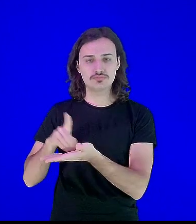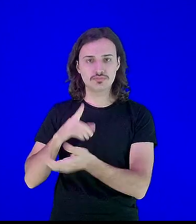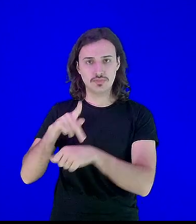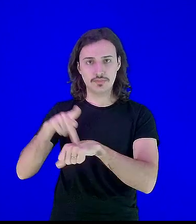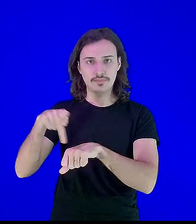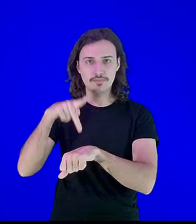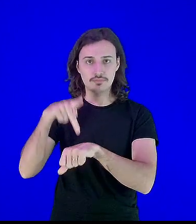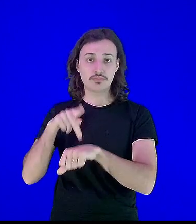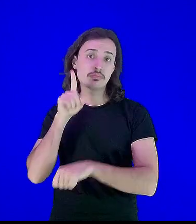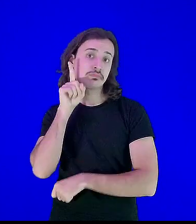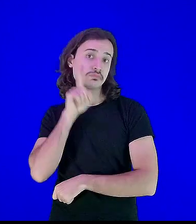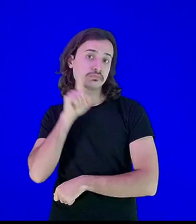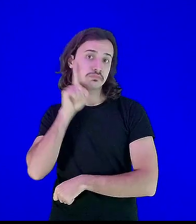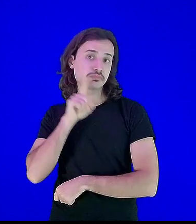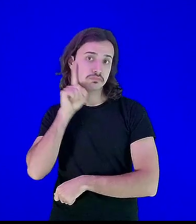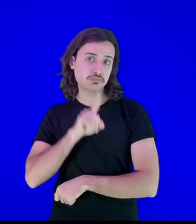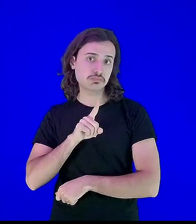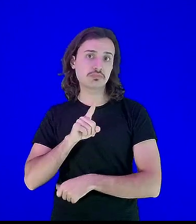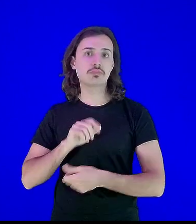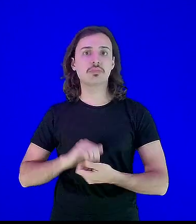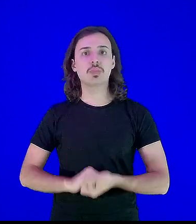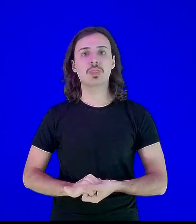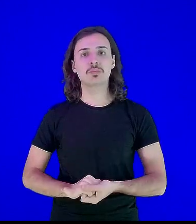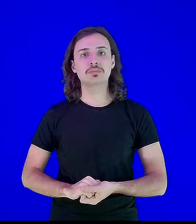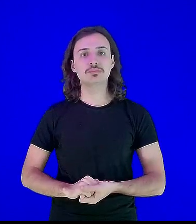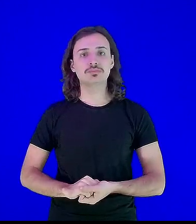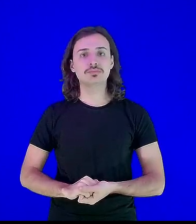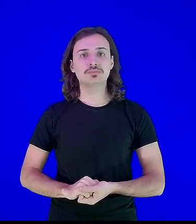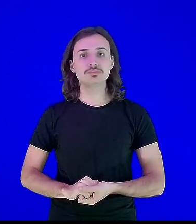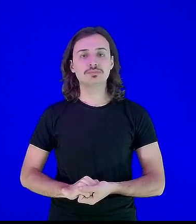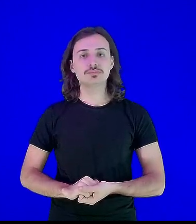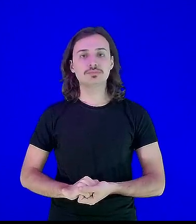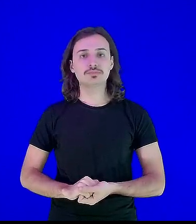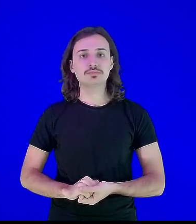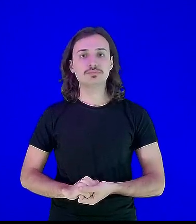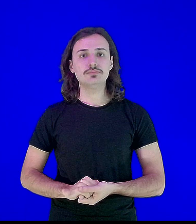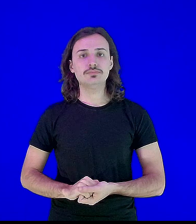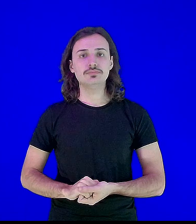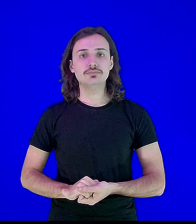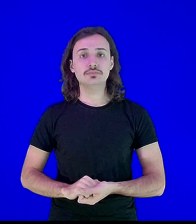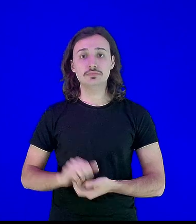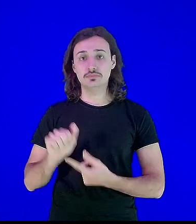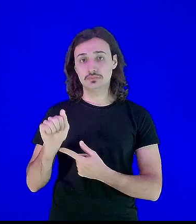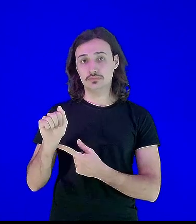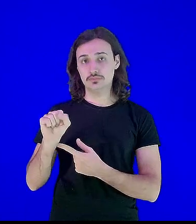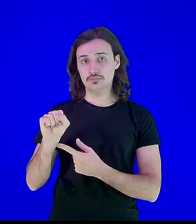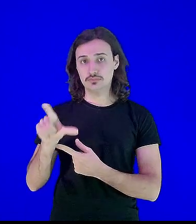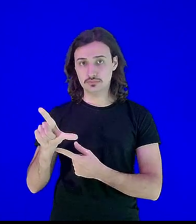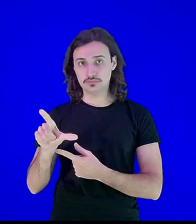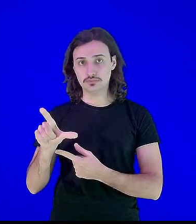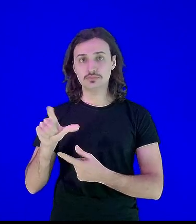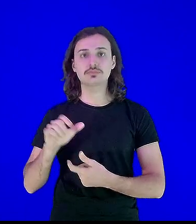"dictionary US" apply so "ASL"